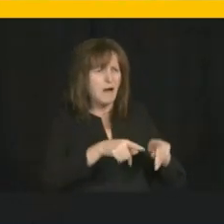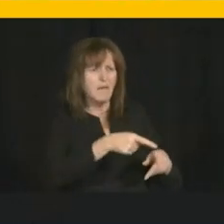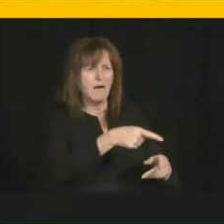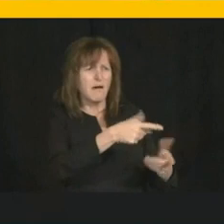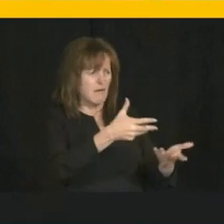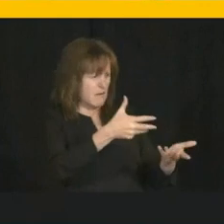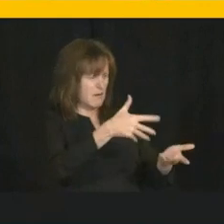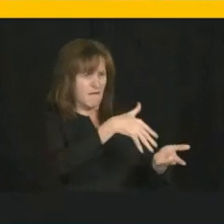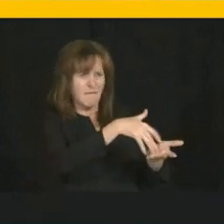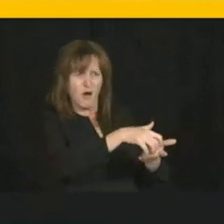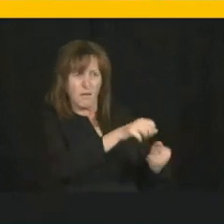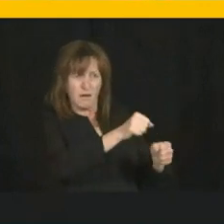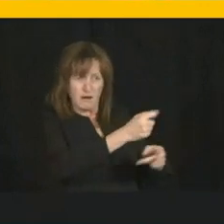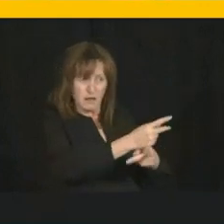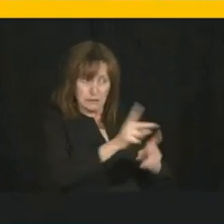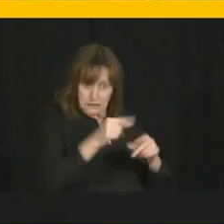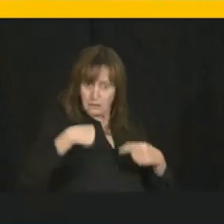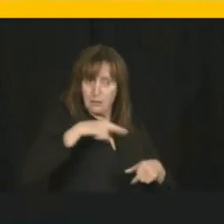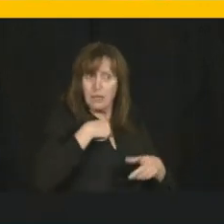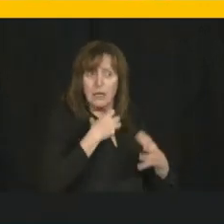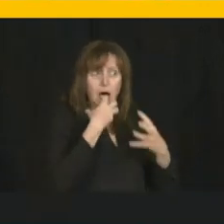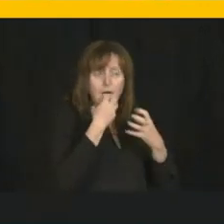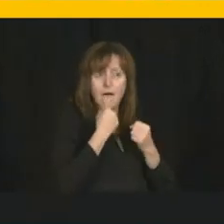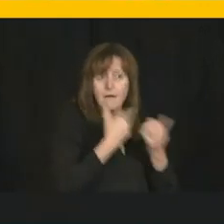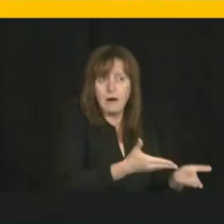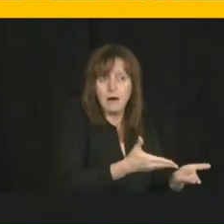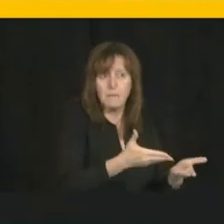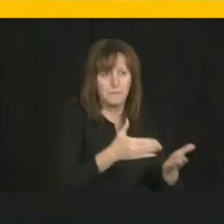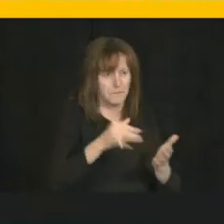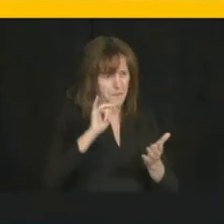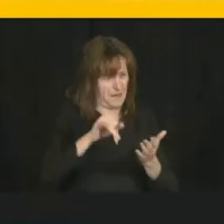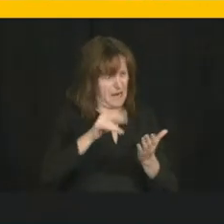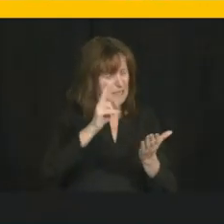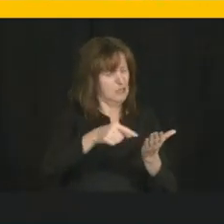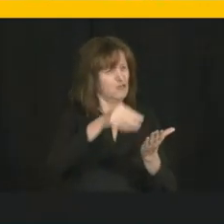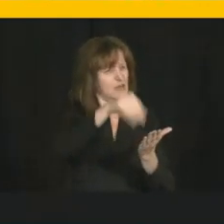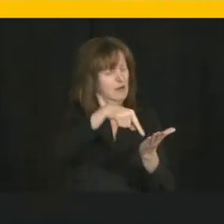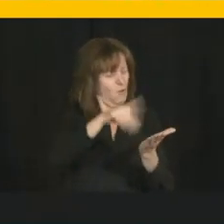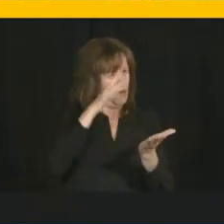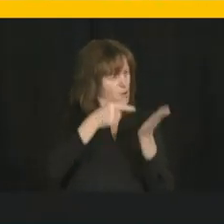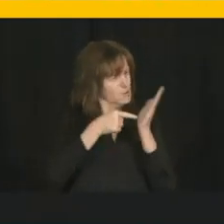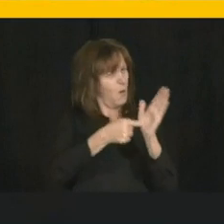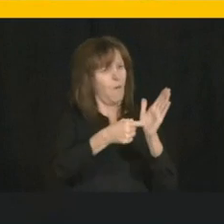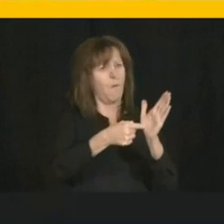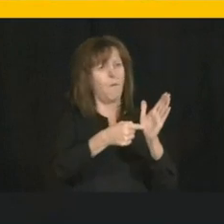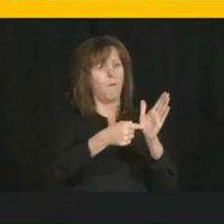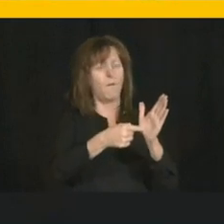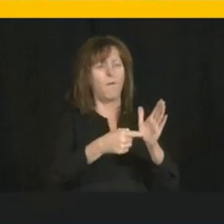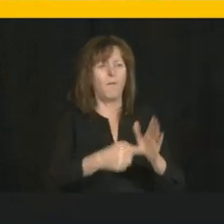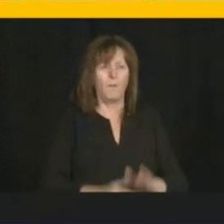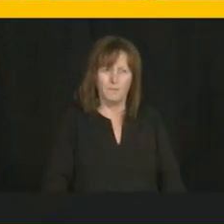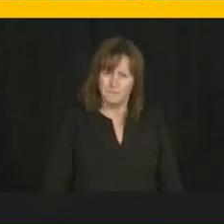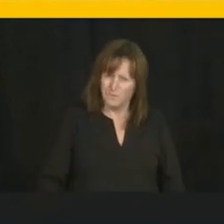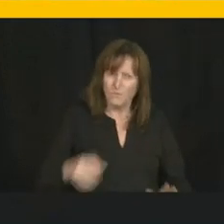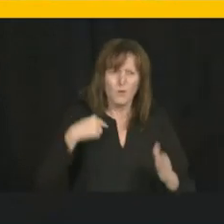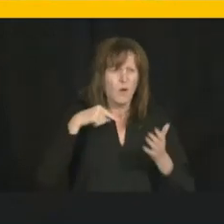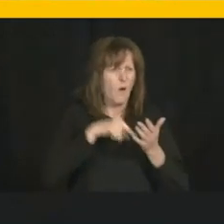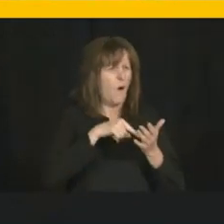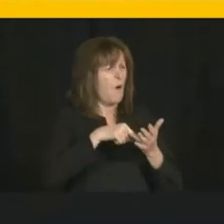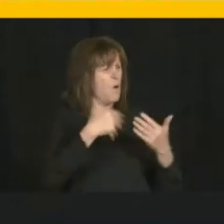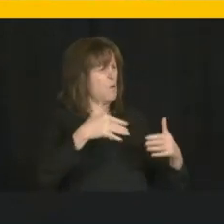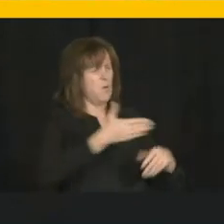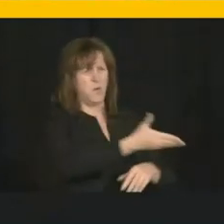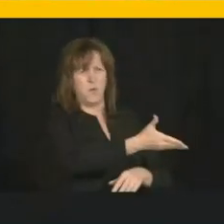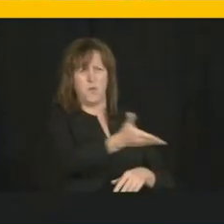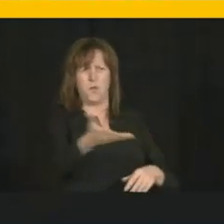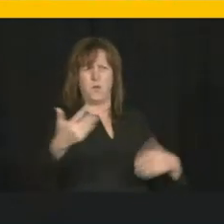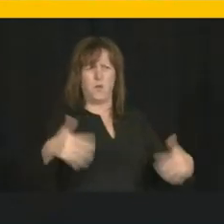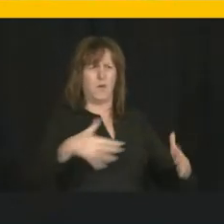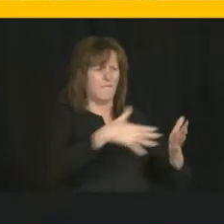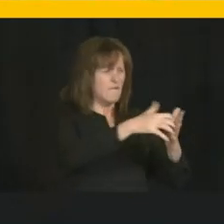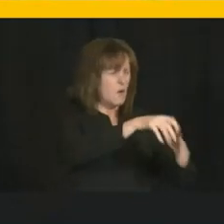PROTECT THEMSELVES.